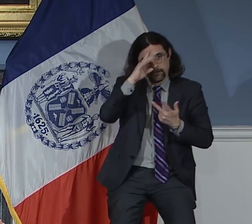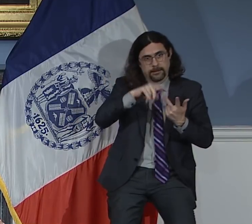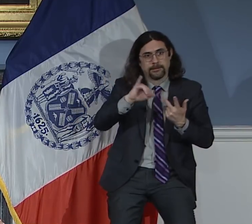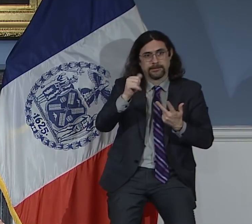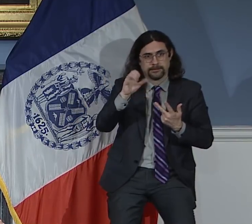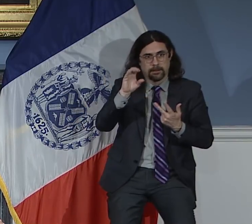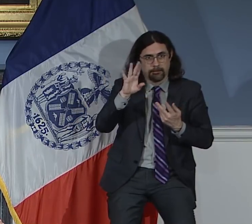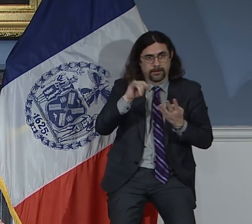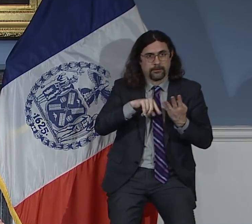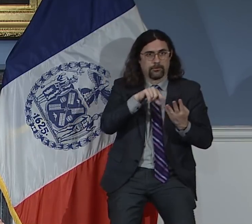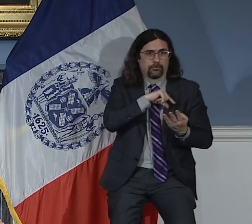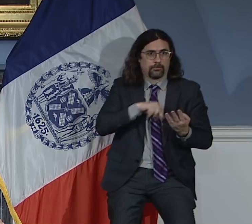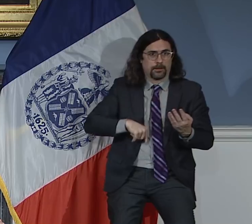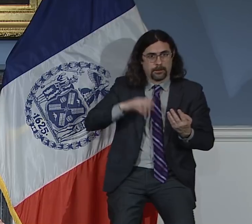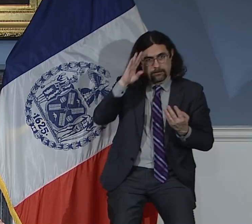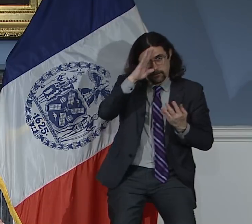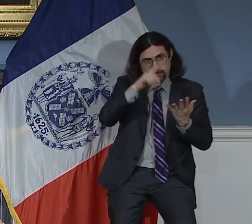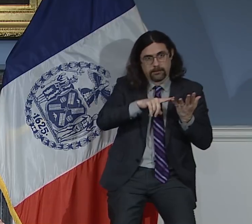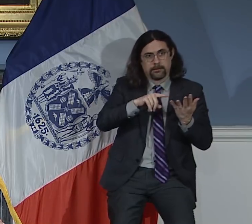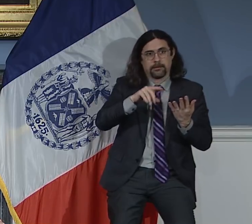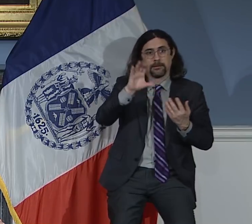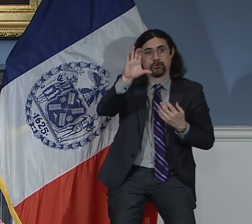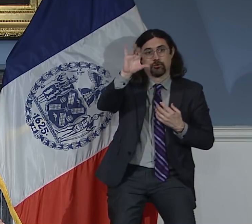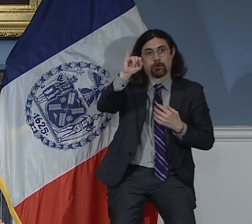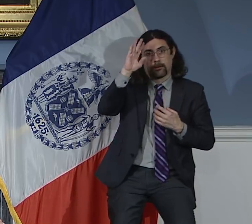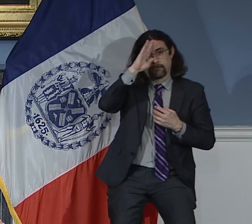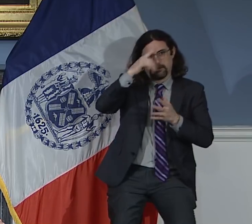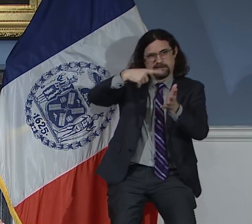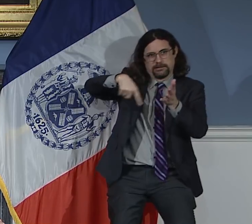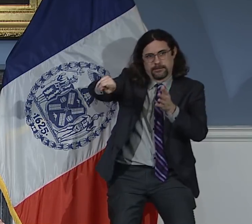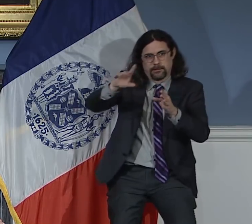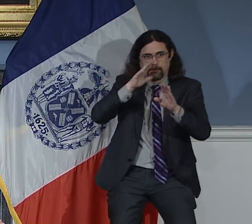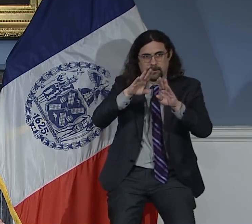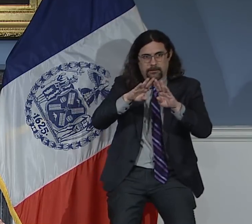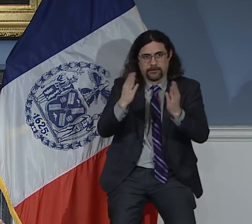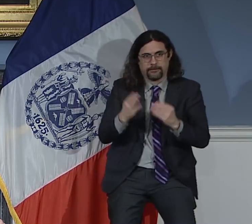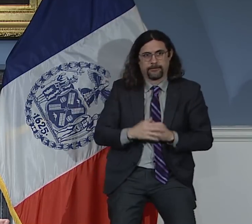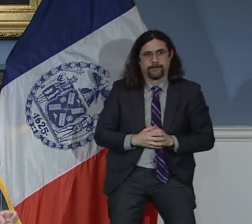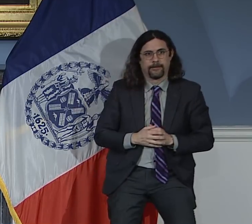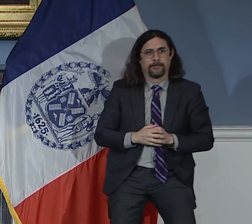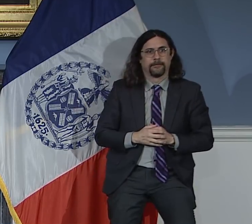LINCOLN, WOODHULL AND QEUENS HOSPITALS. TWO WILL OPEN AT